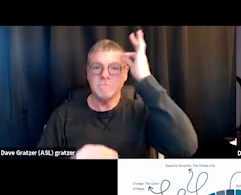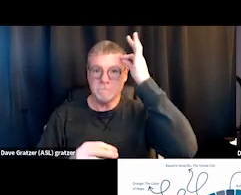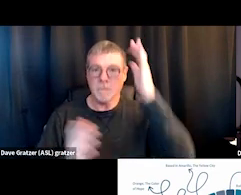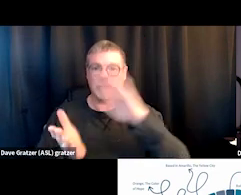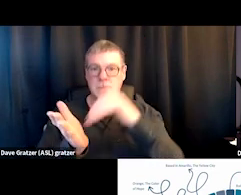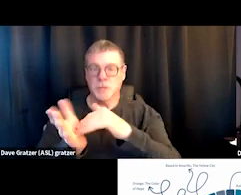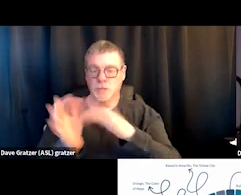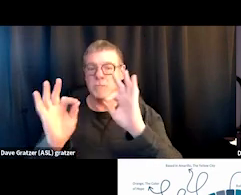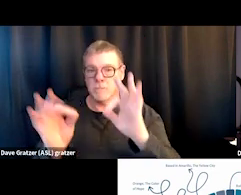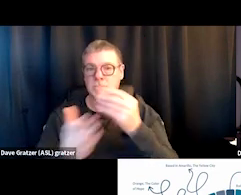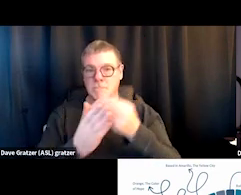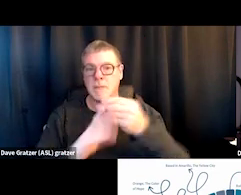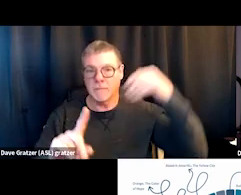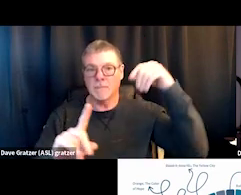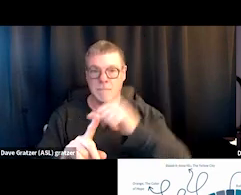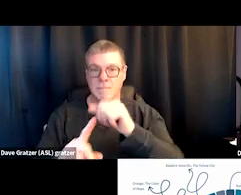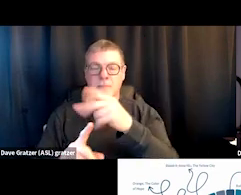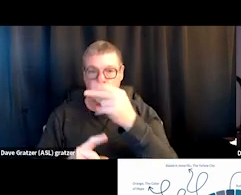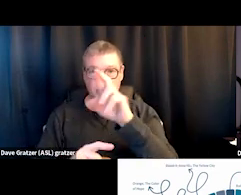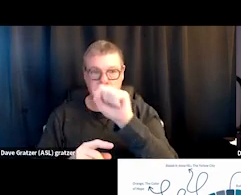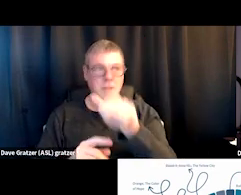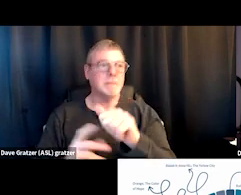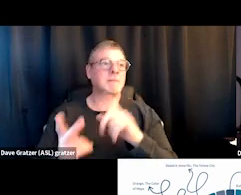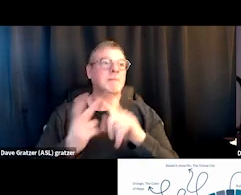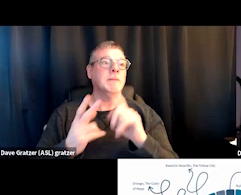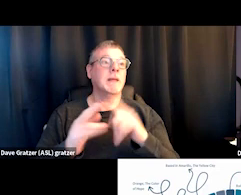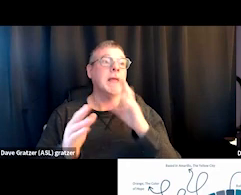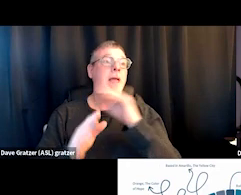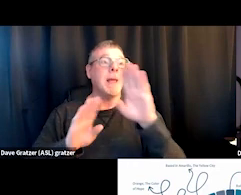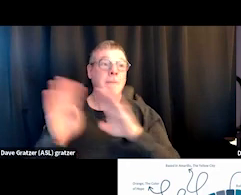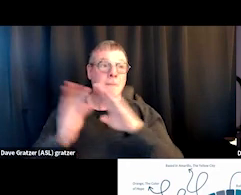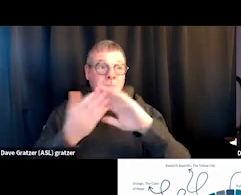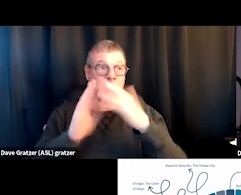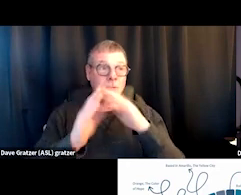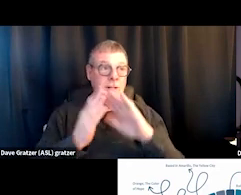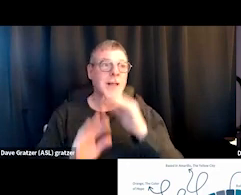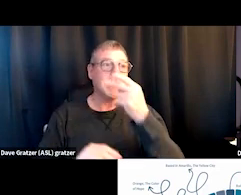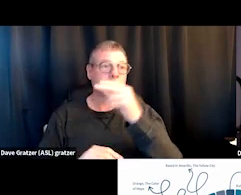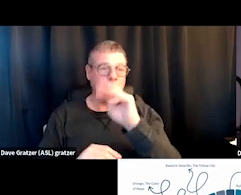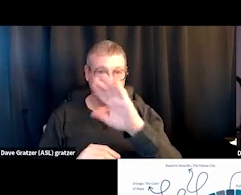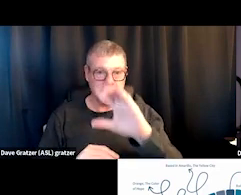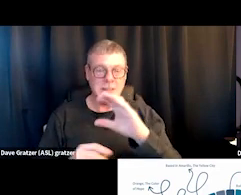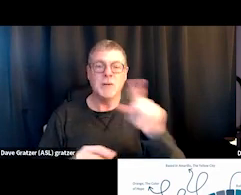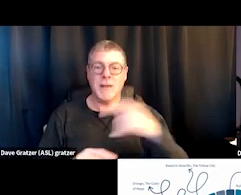so that's funded through HRSA. They're also community mental health center, CMHC, so they have behavioral health services,